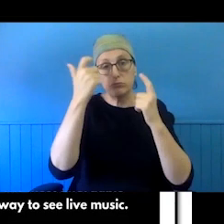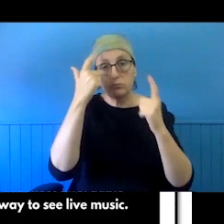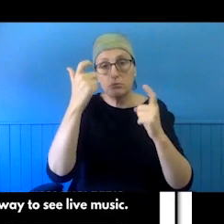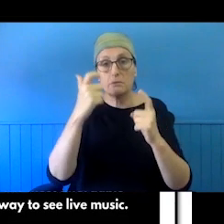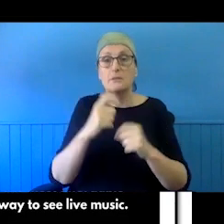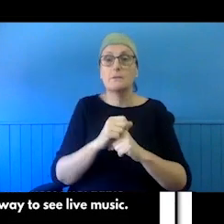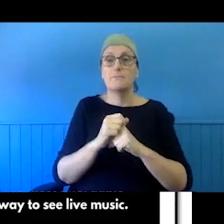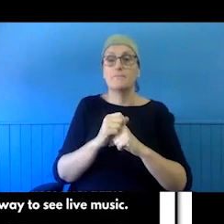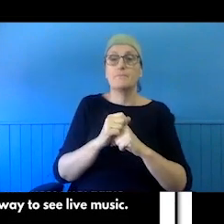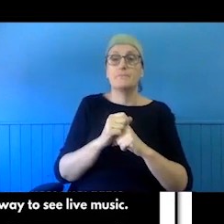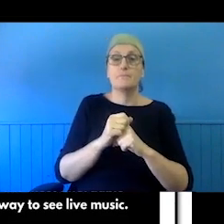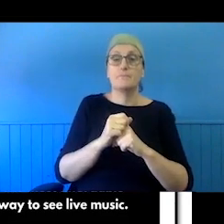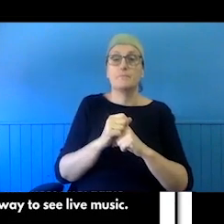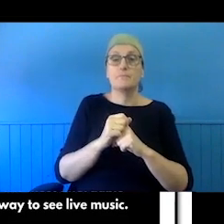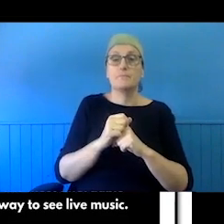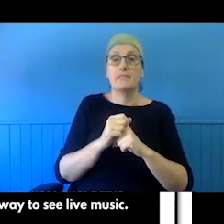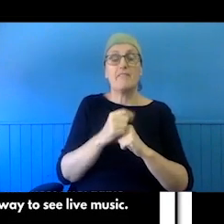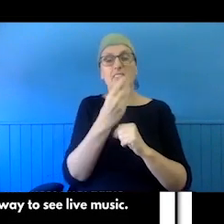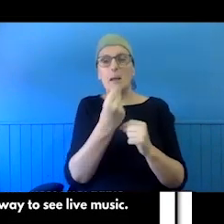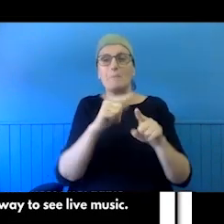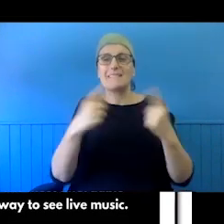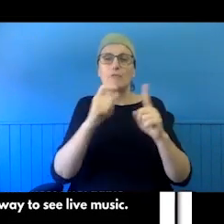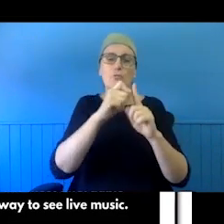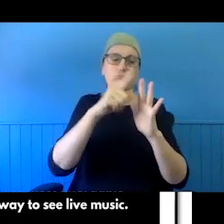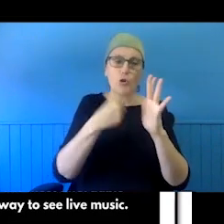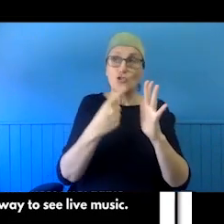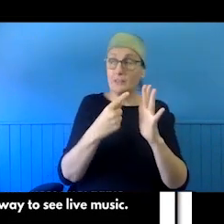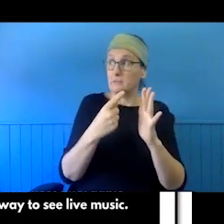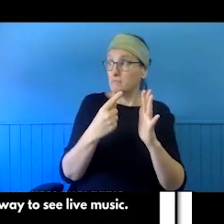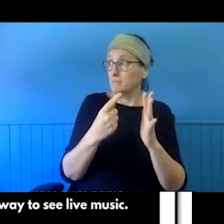raised nearly $2 million now from 1,800 investors - that is a product